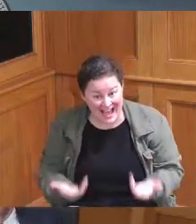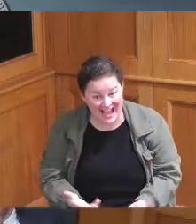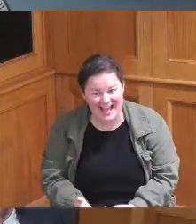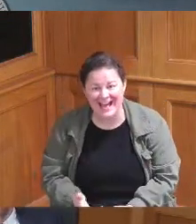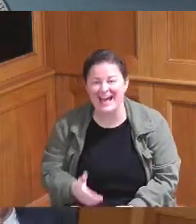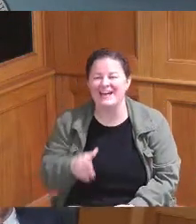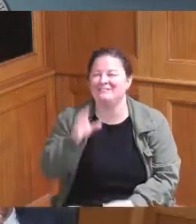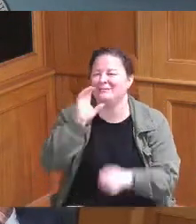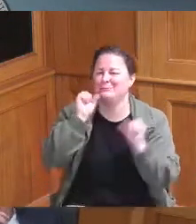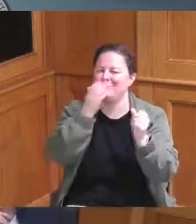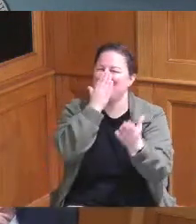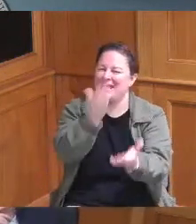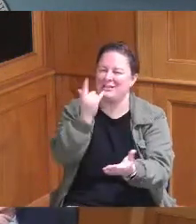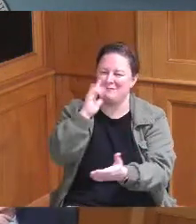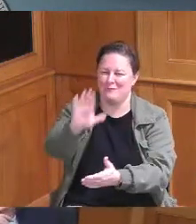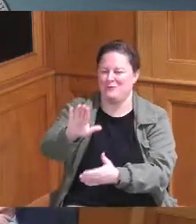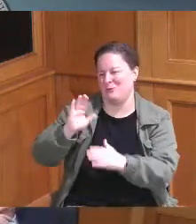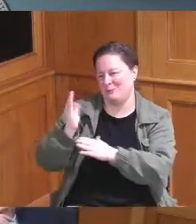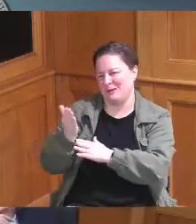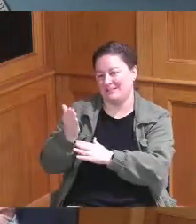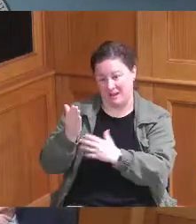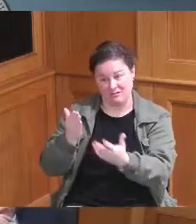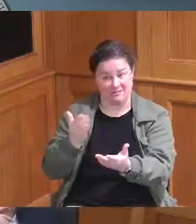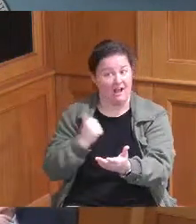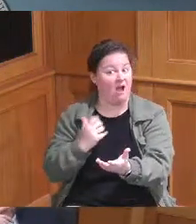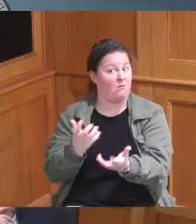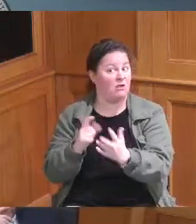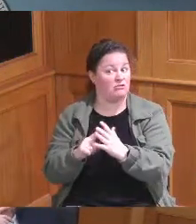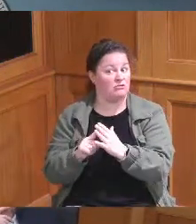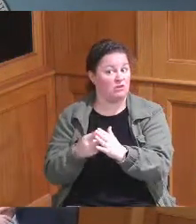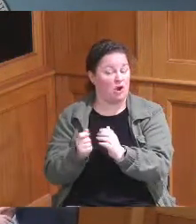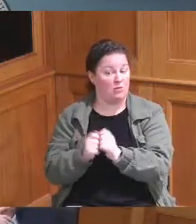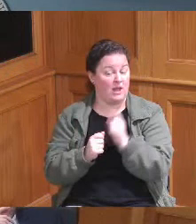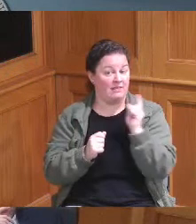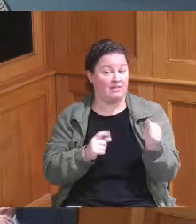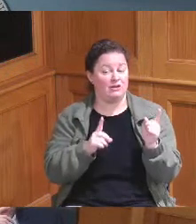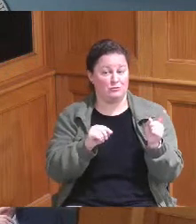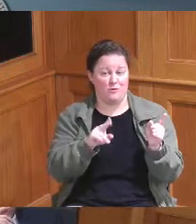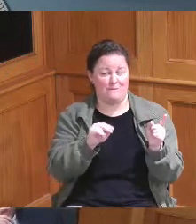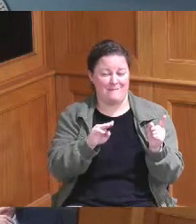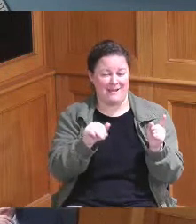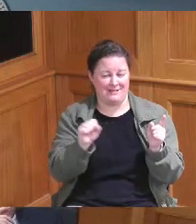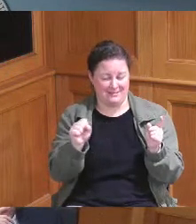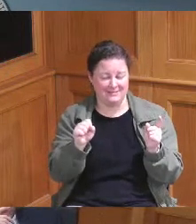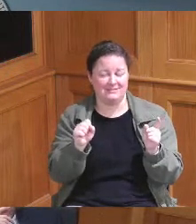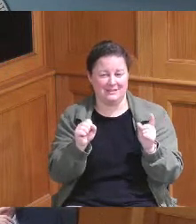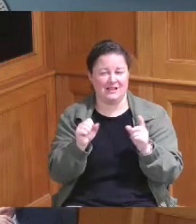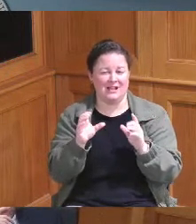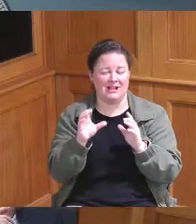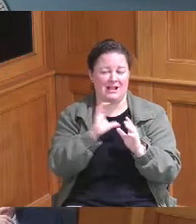presentation I'm gonna start with Commissioner Dumas because this is was her initiative that